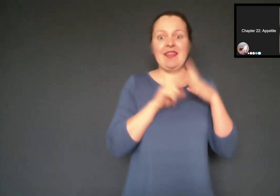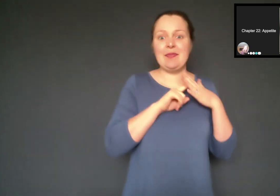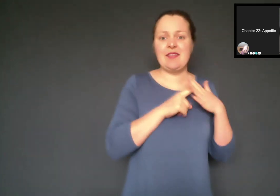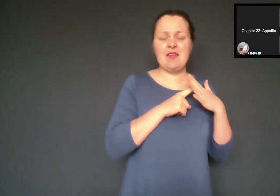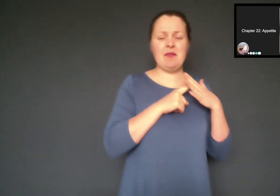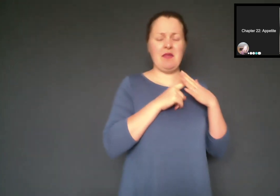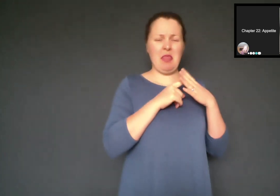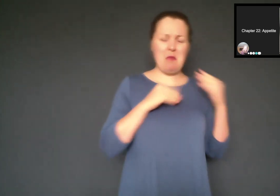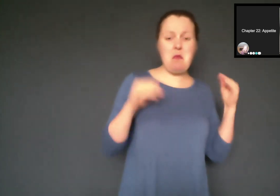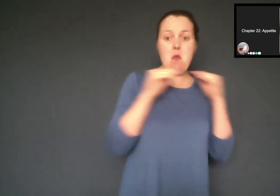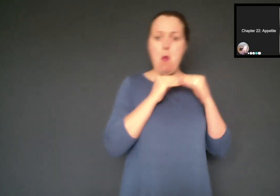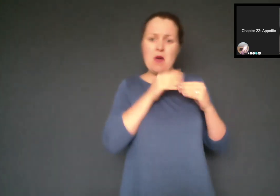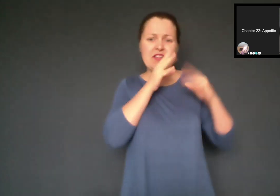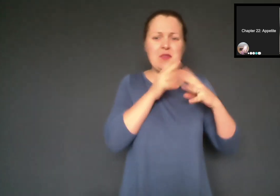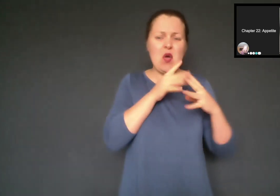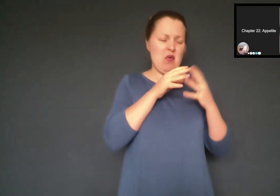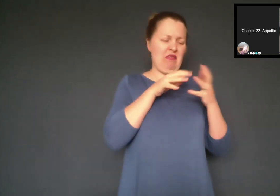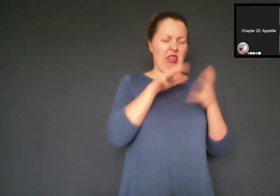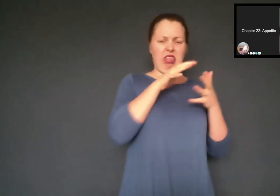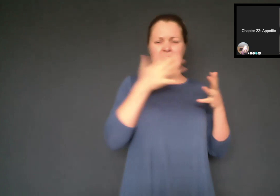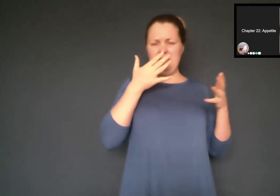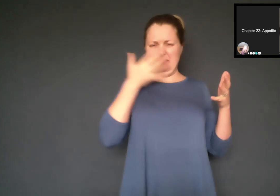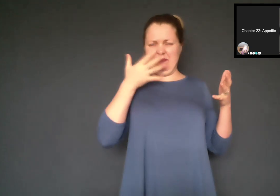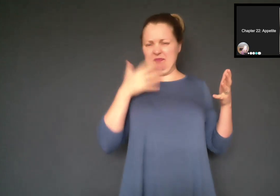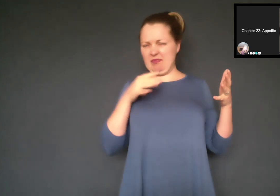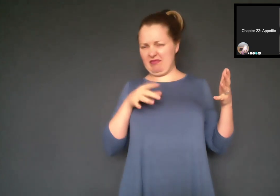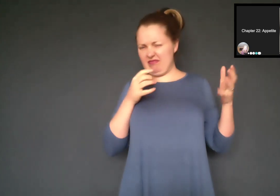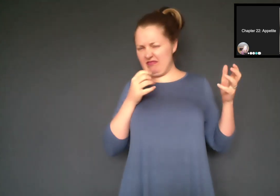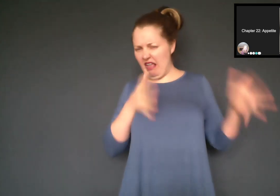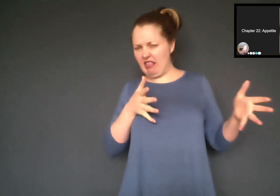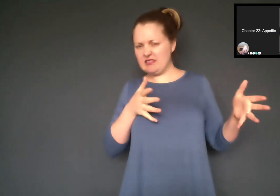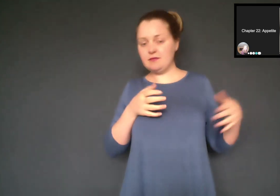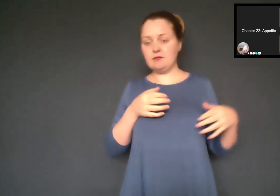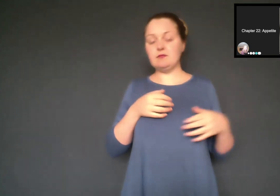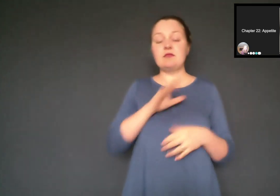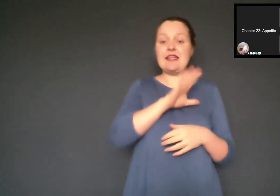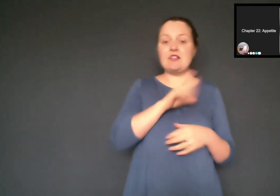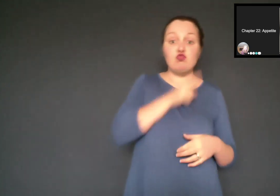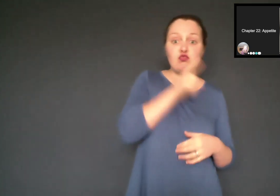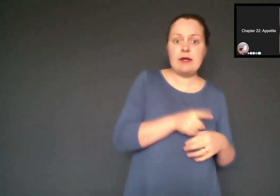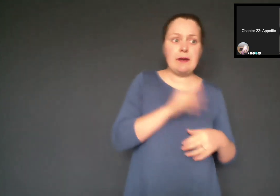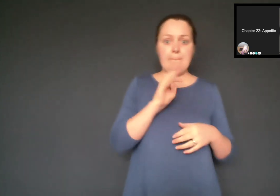the more sickly the mix became he rapidly began to exhaust this menu of real meals however so